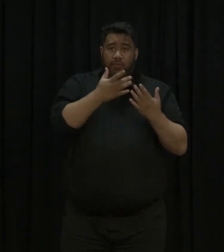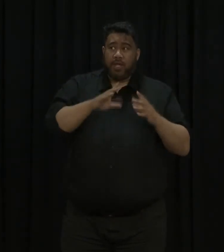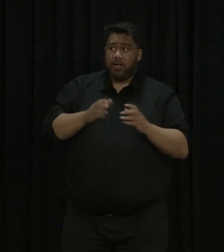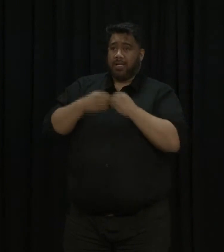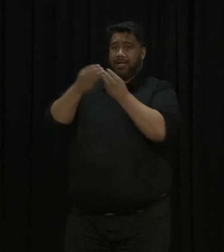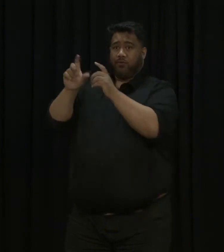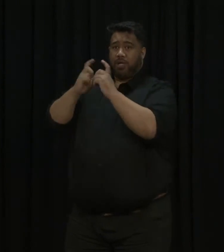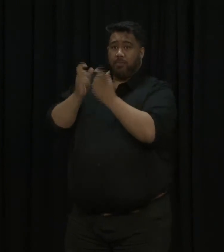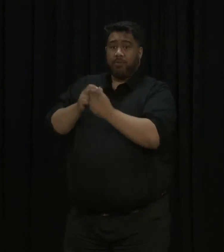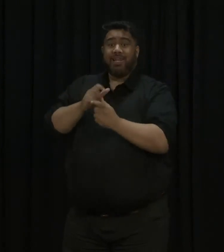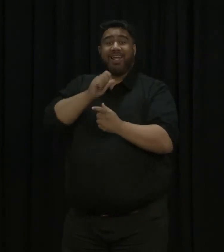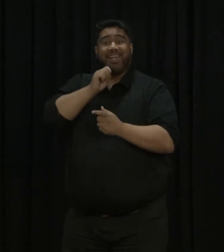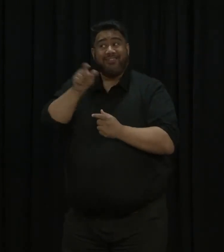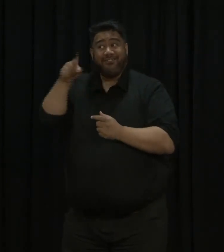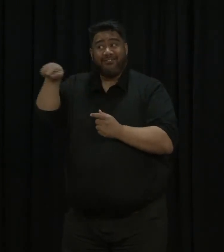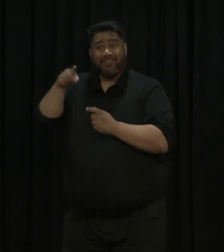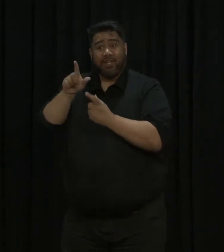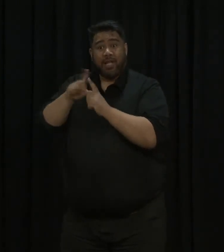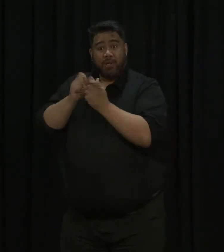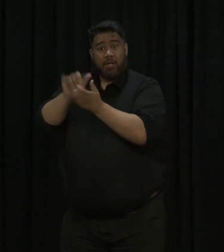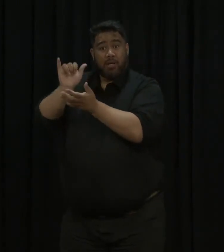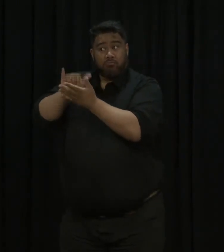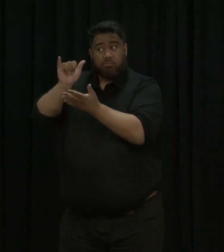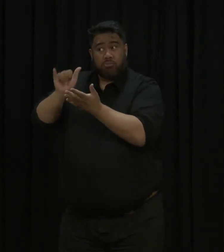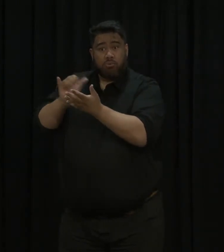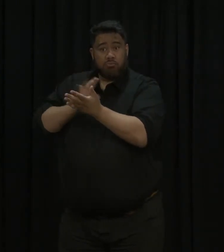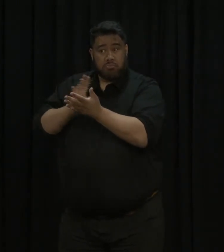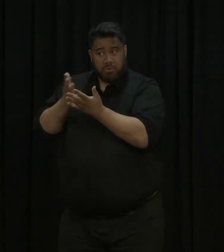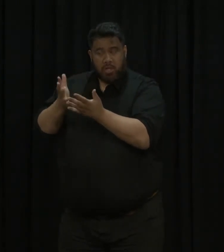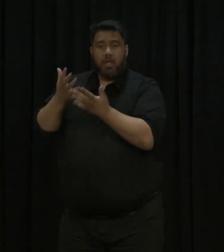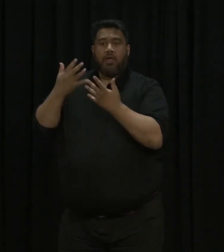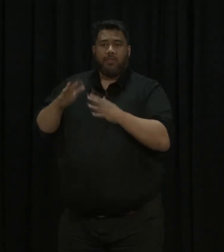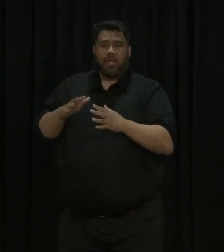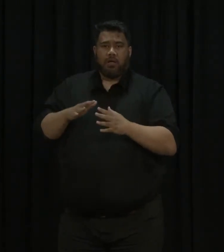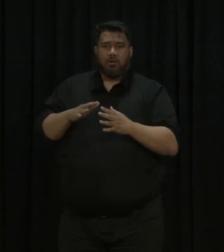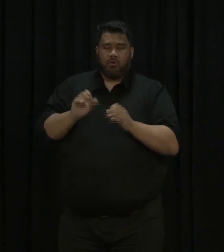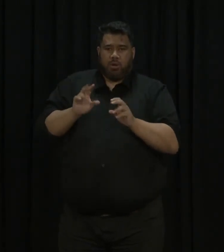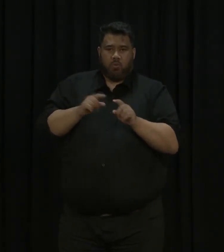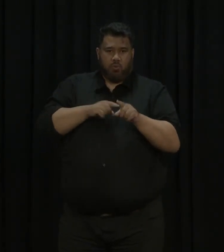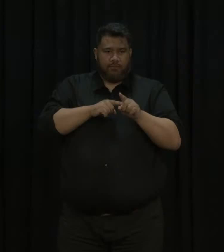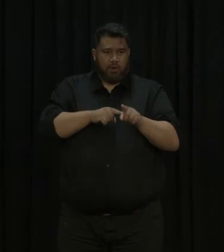age group. Once we have gone through the